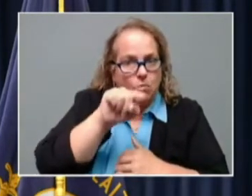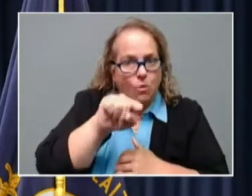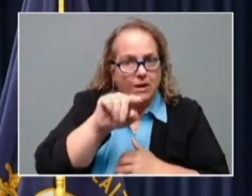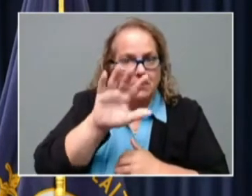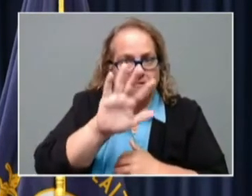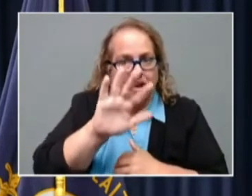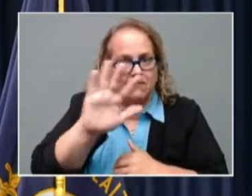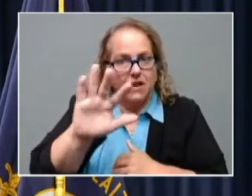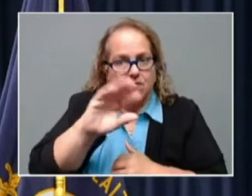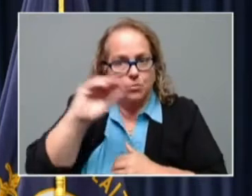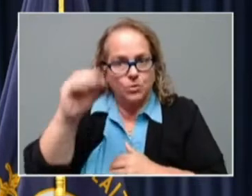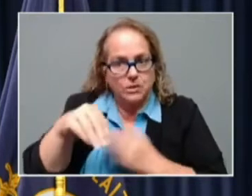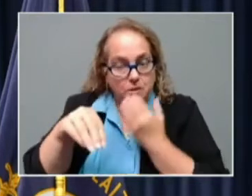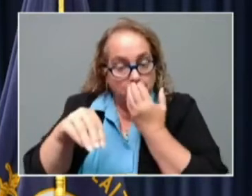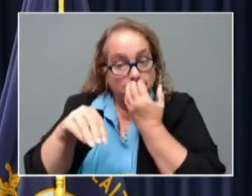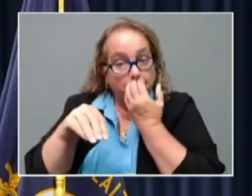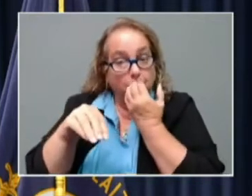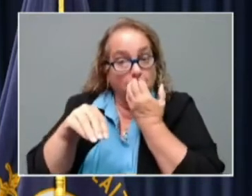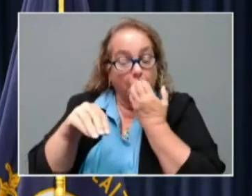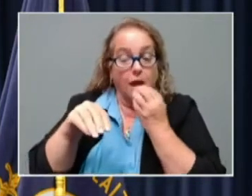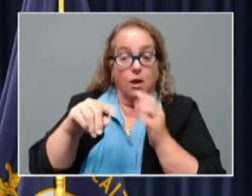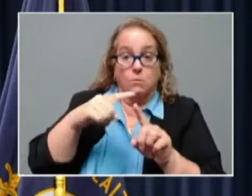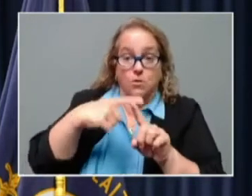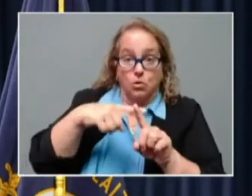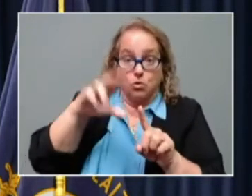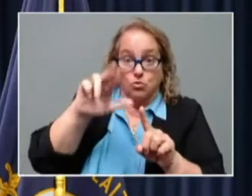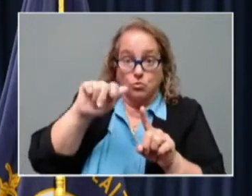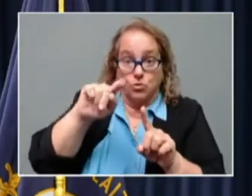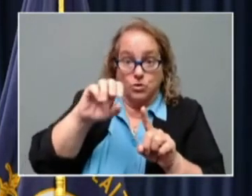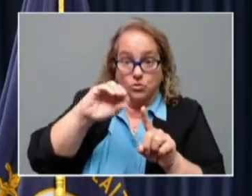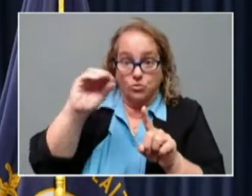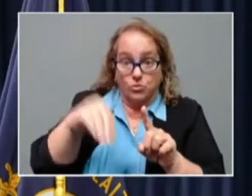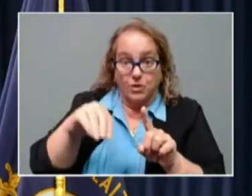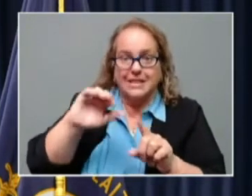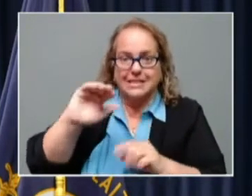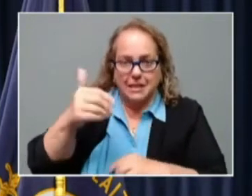appear to be inching down just about every day. But let's remember over 10